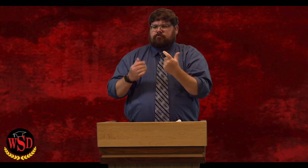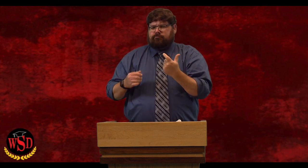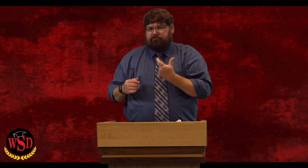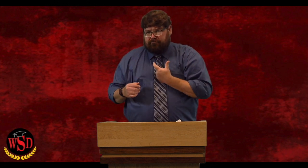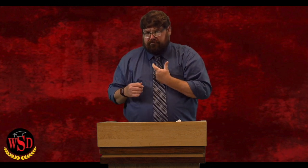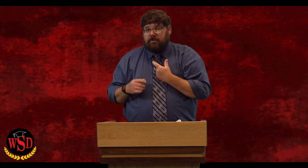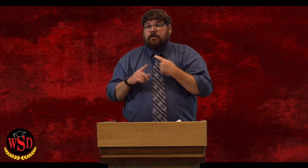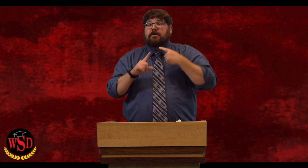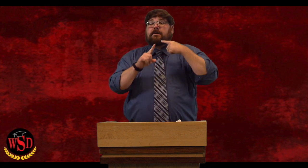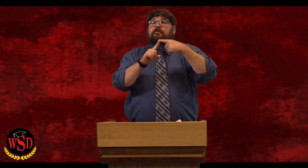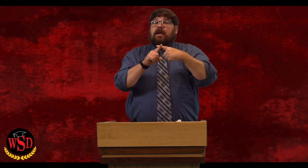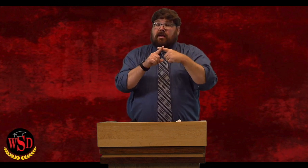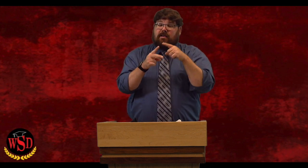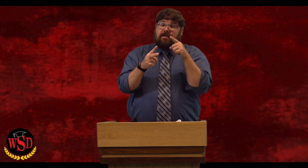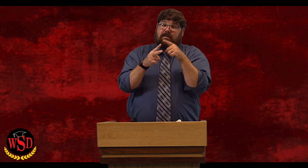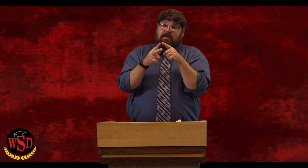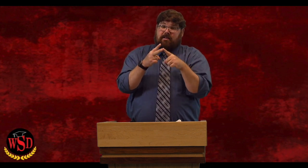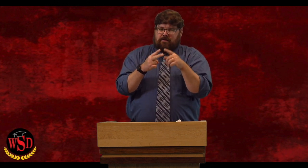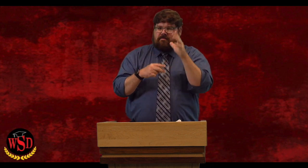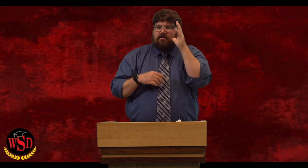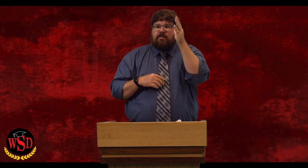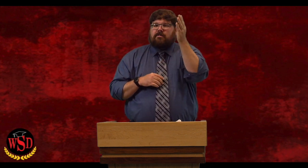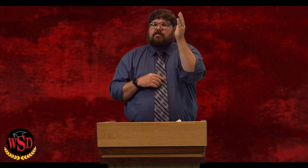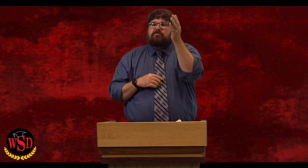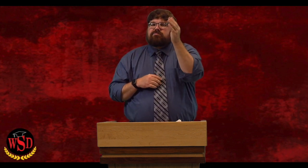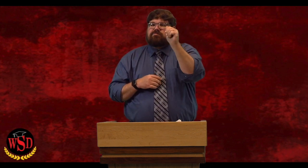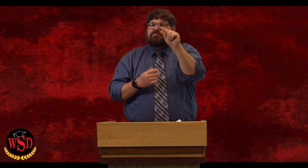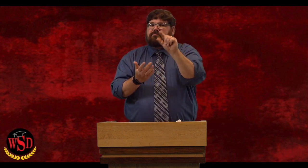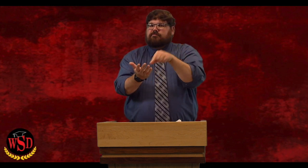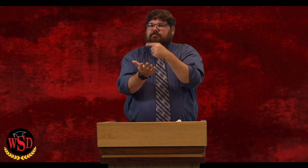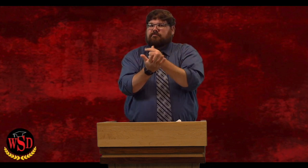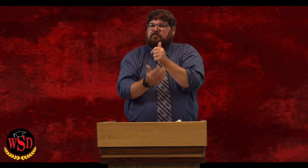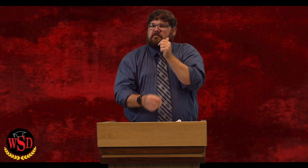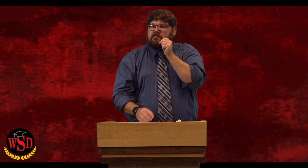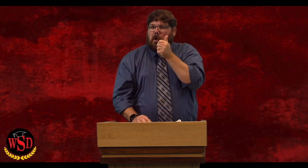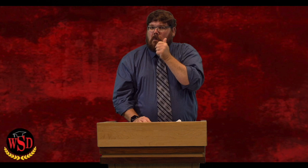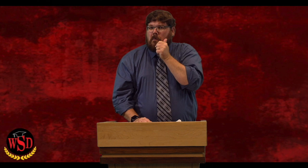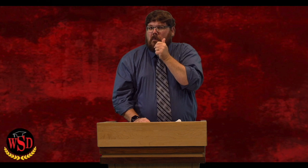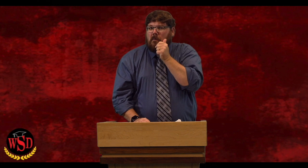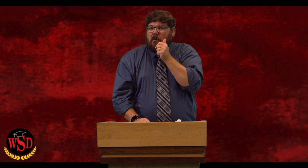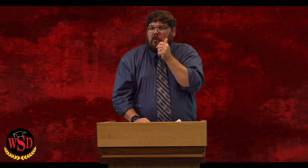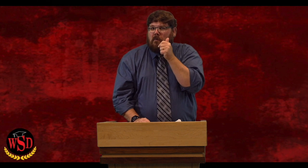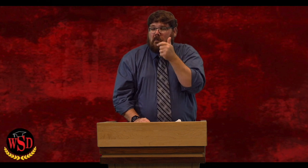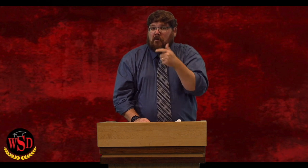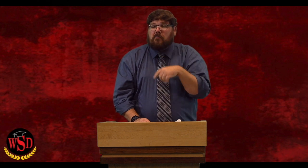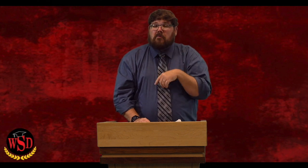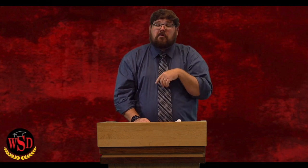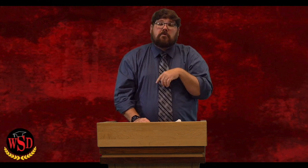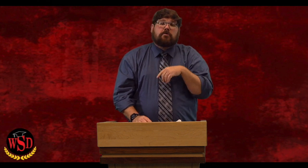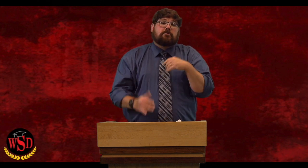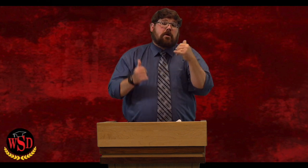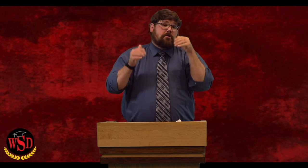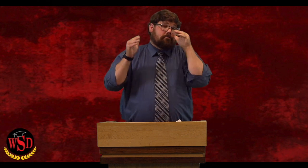Both students are honored by wearing a medal, and each will give a graduation speech tomorrow.